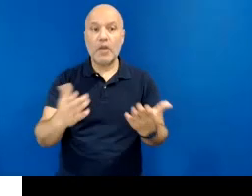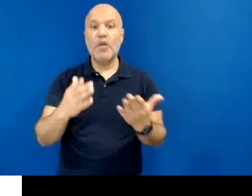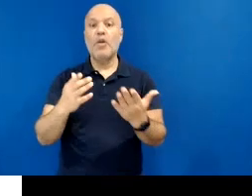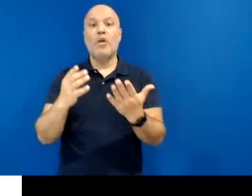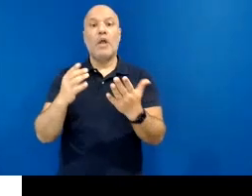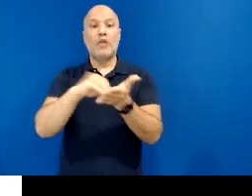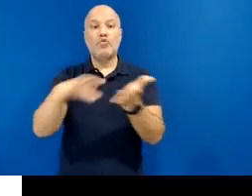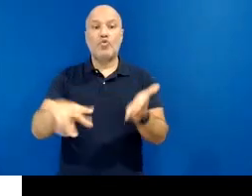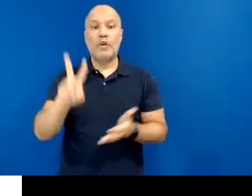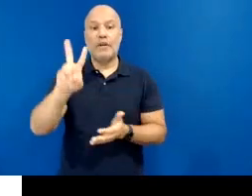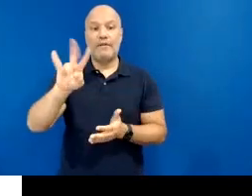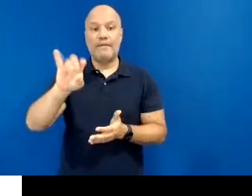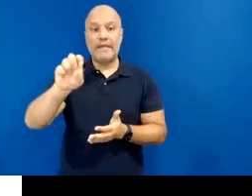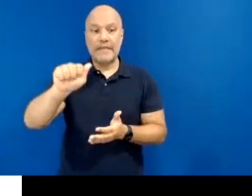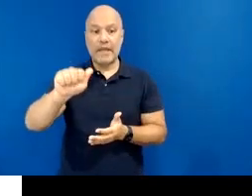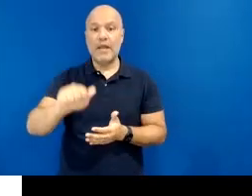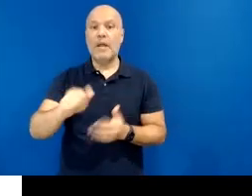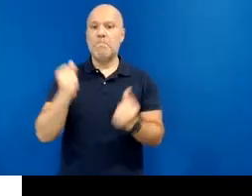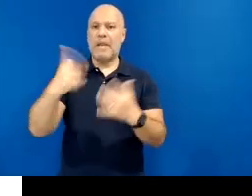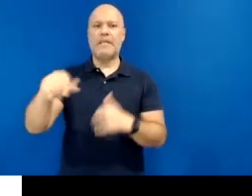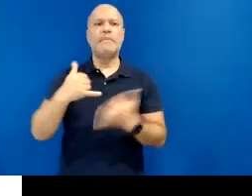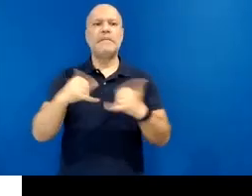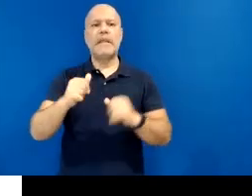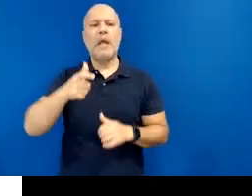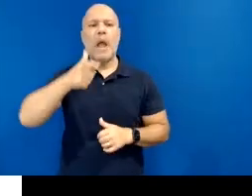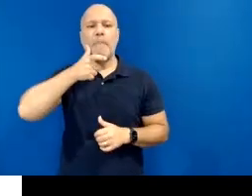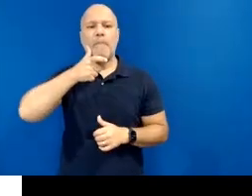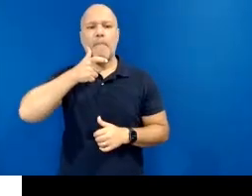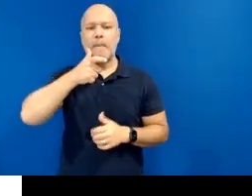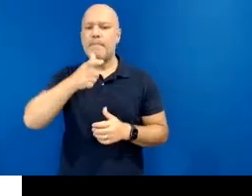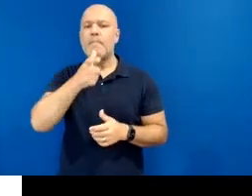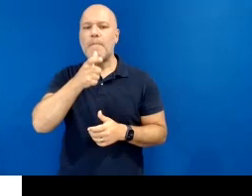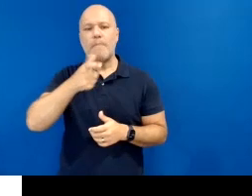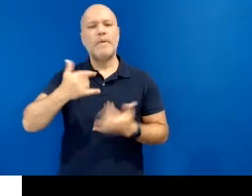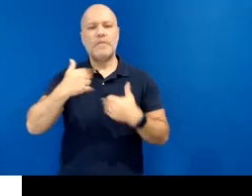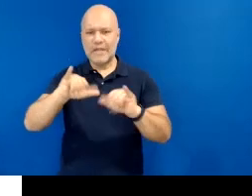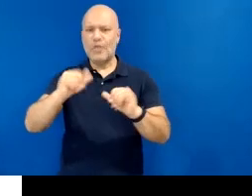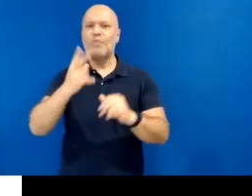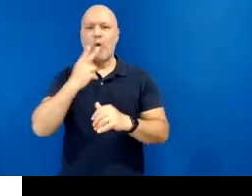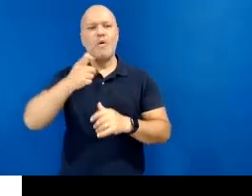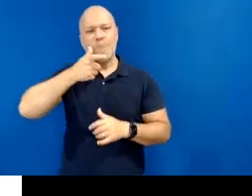smoking pipes still back in that day, even in the classroom. You know, they went to the faculty club for lunch.